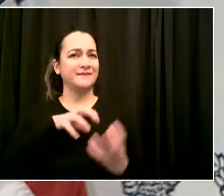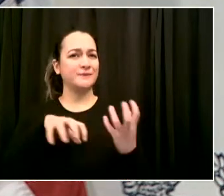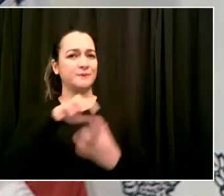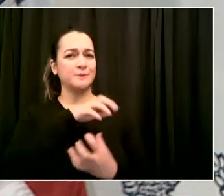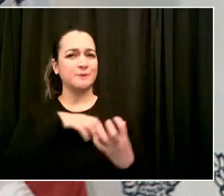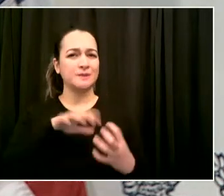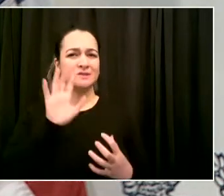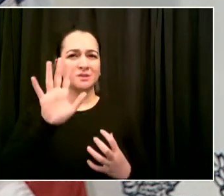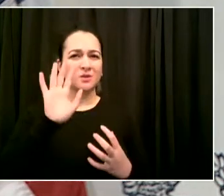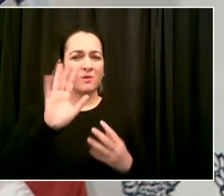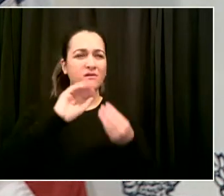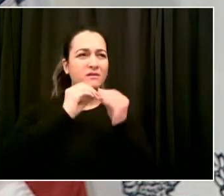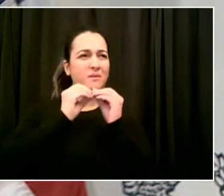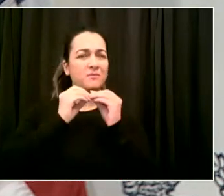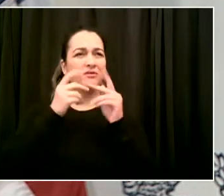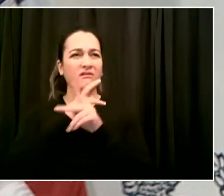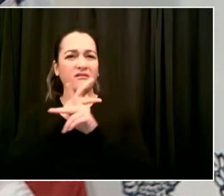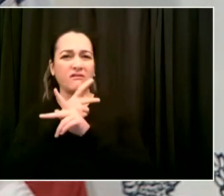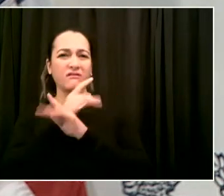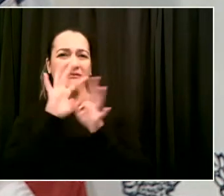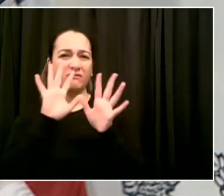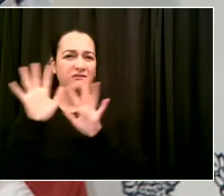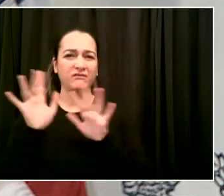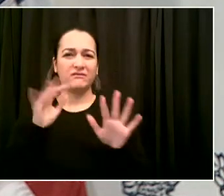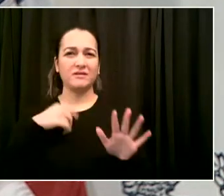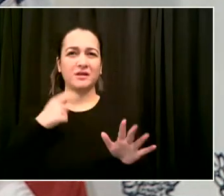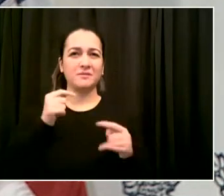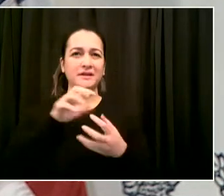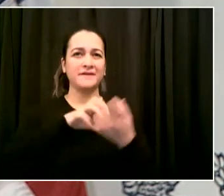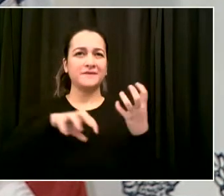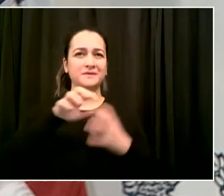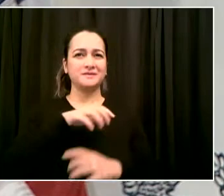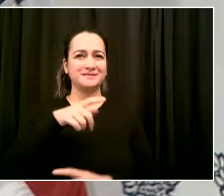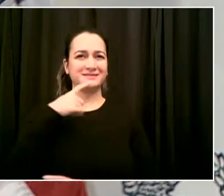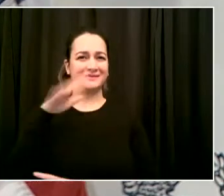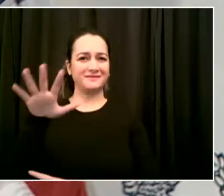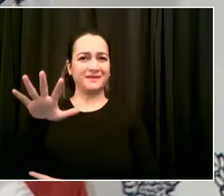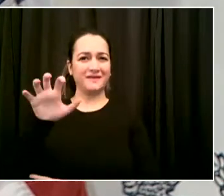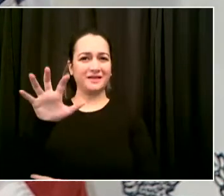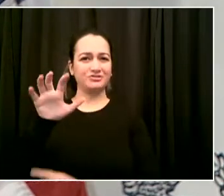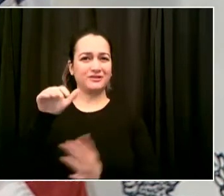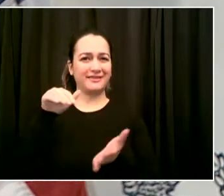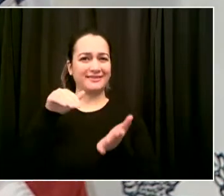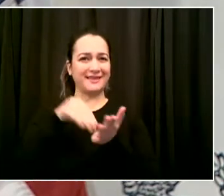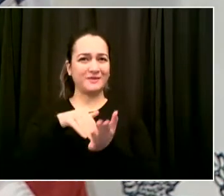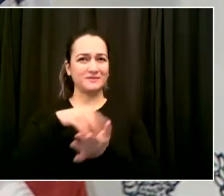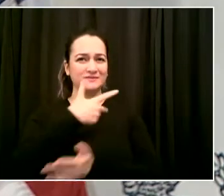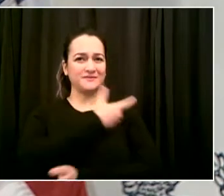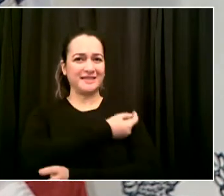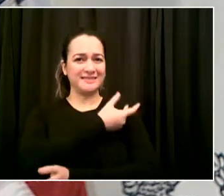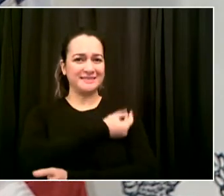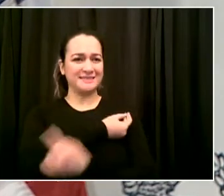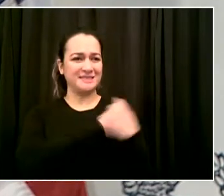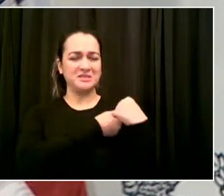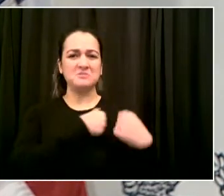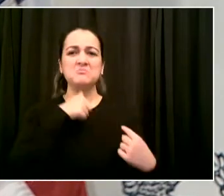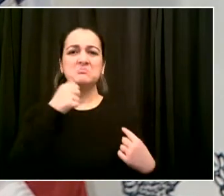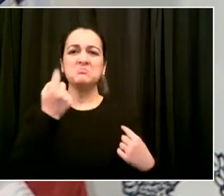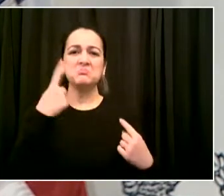Reporter: I'M NOT SURE